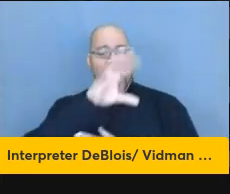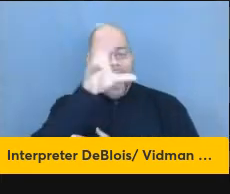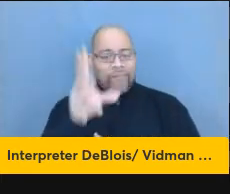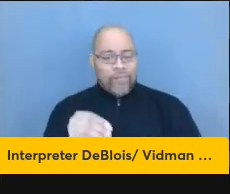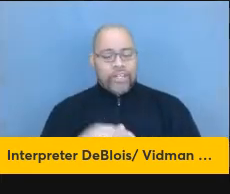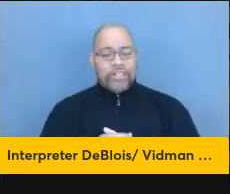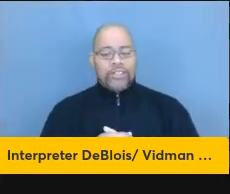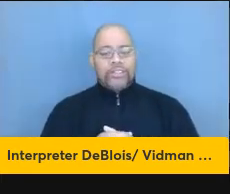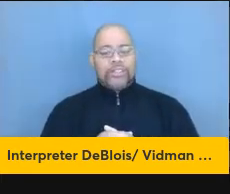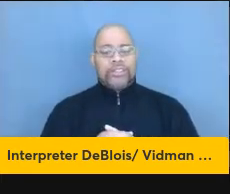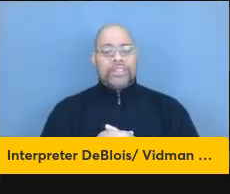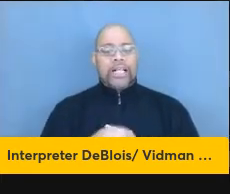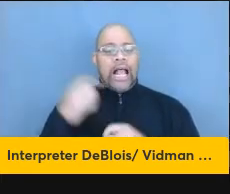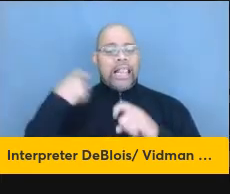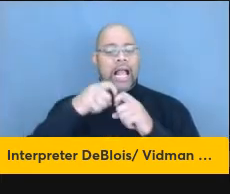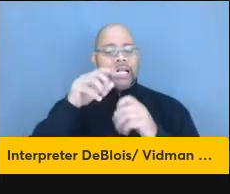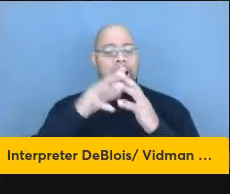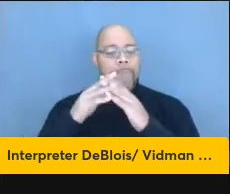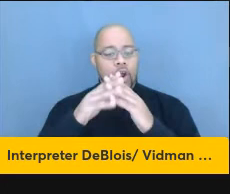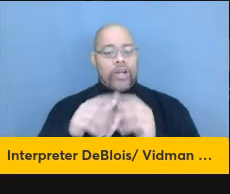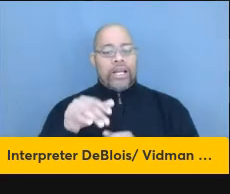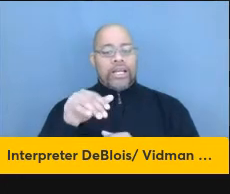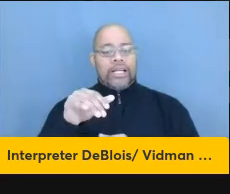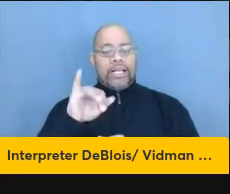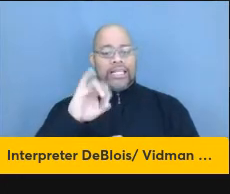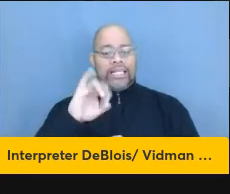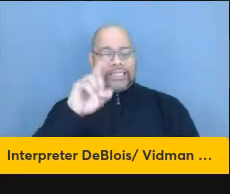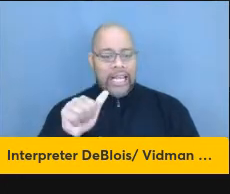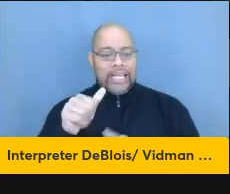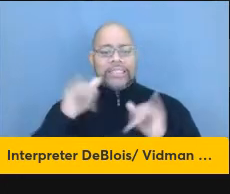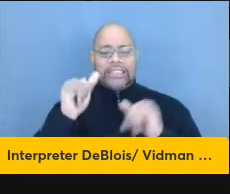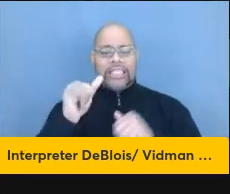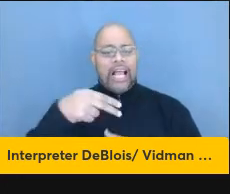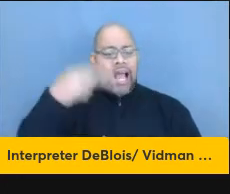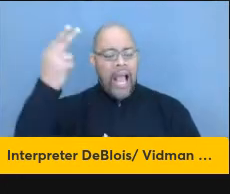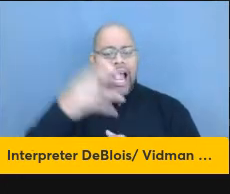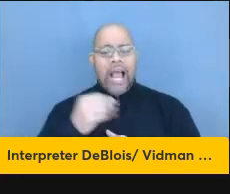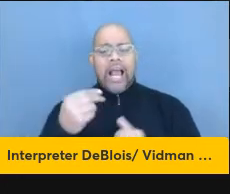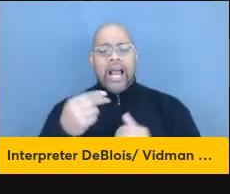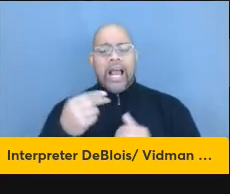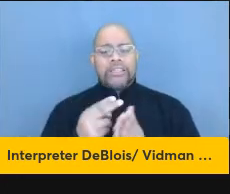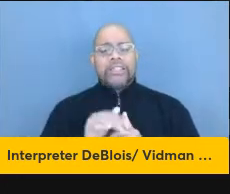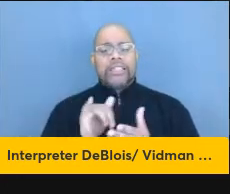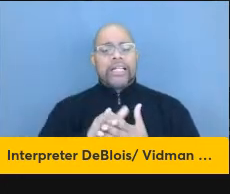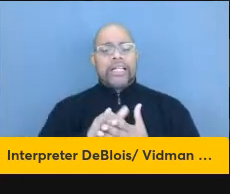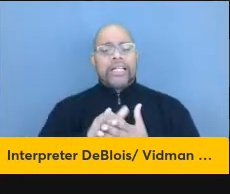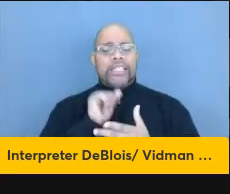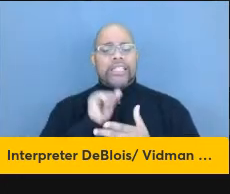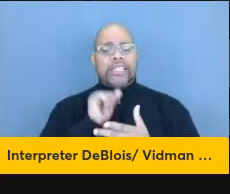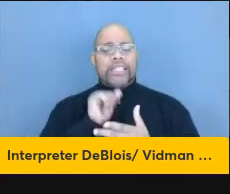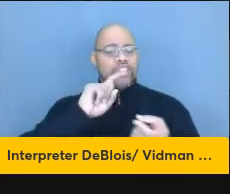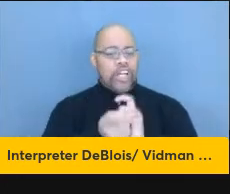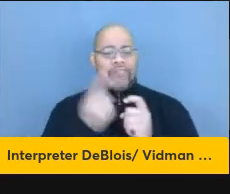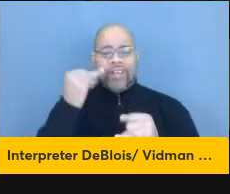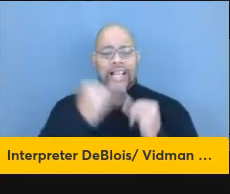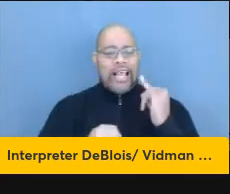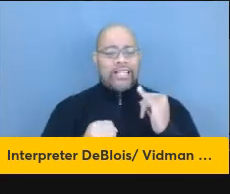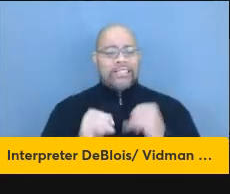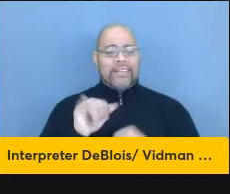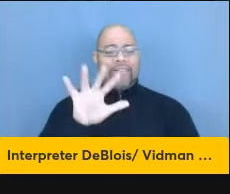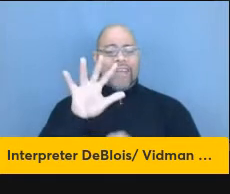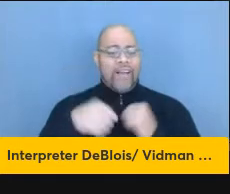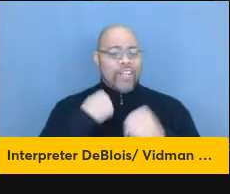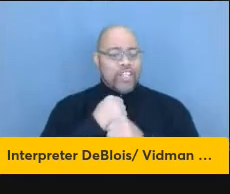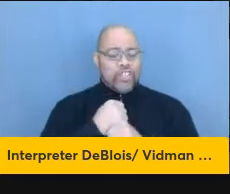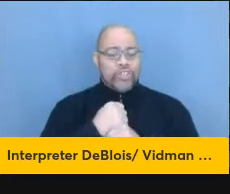Latin America, India, the burden is still high. And in fact, it hasn't really changed for the last five years, despite the fact